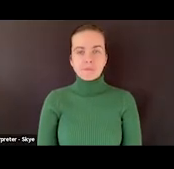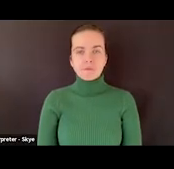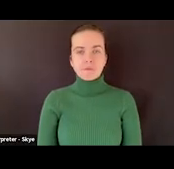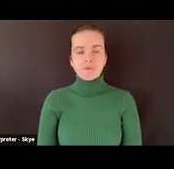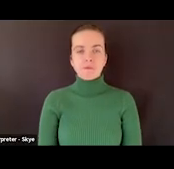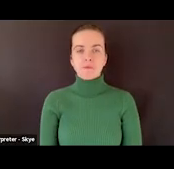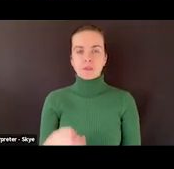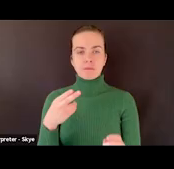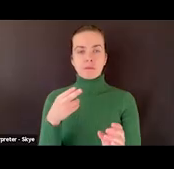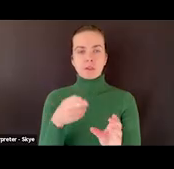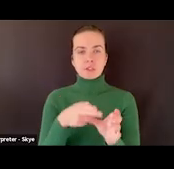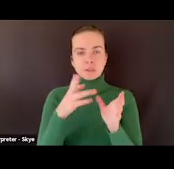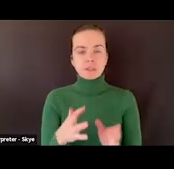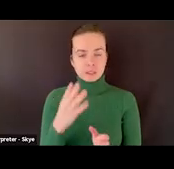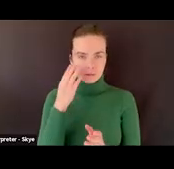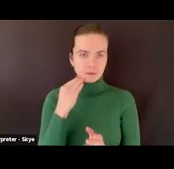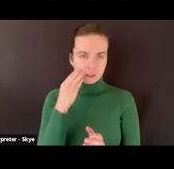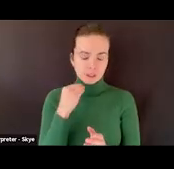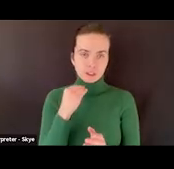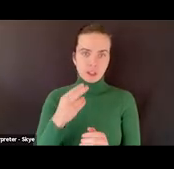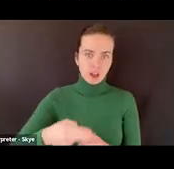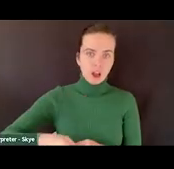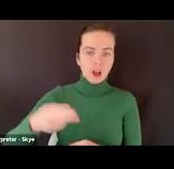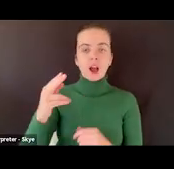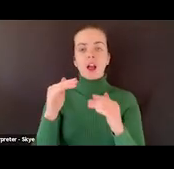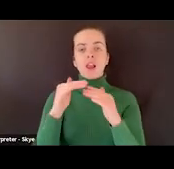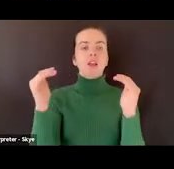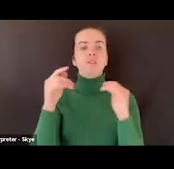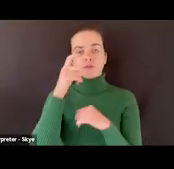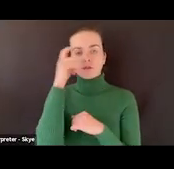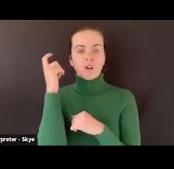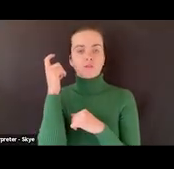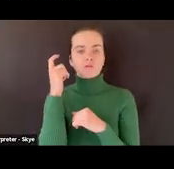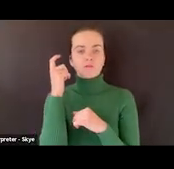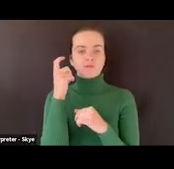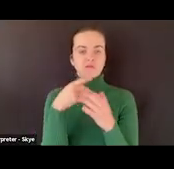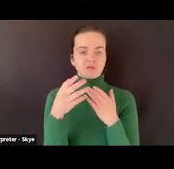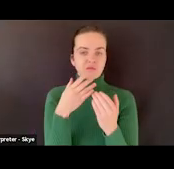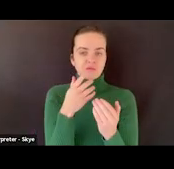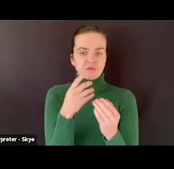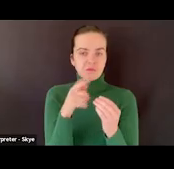Participants experienced extremely high levels of trauma regardless of HIV status. And while